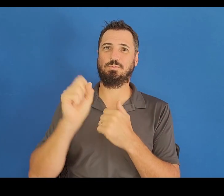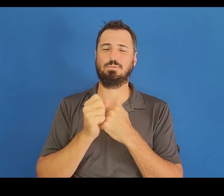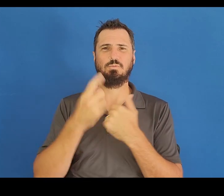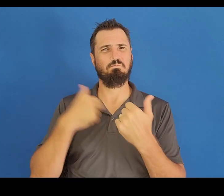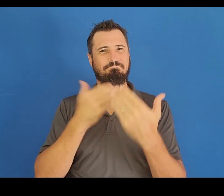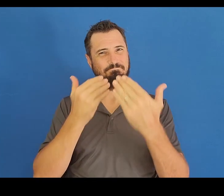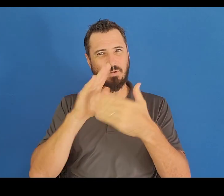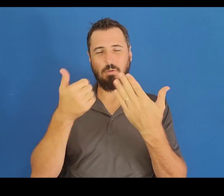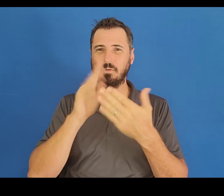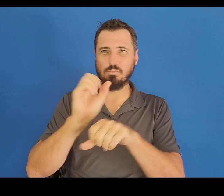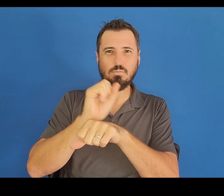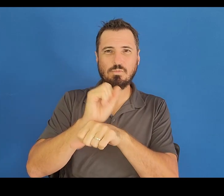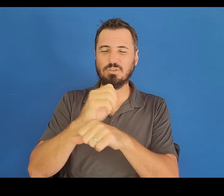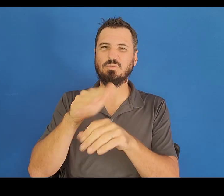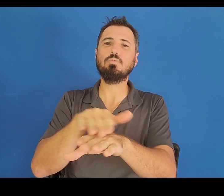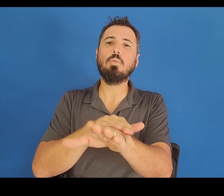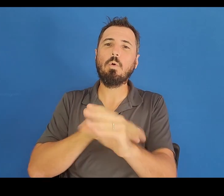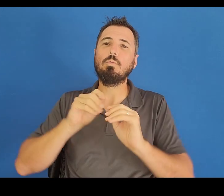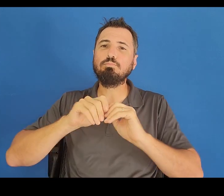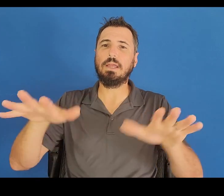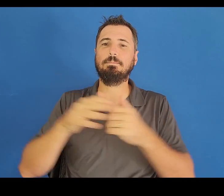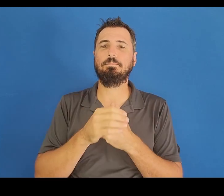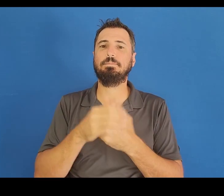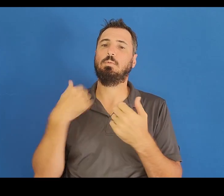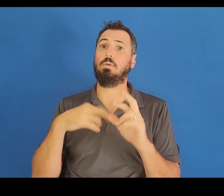appreciate all your efforts to slow the spread, and we hope the numbers keep going down